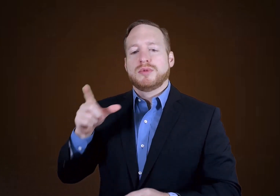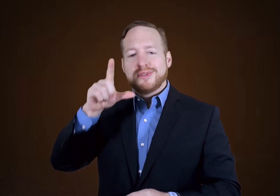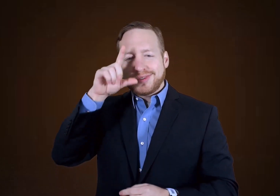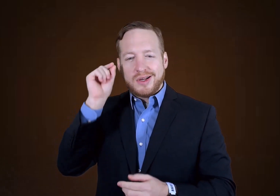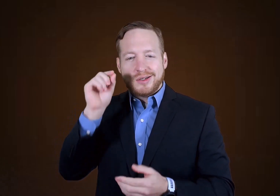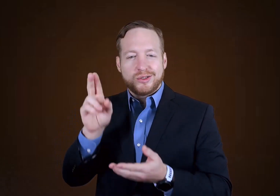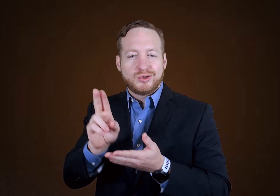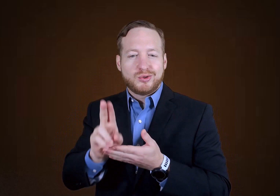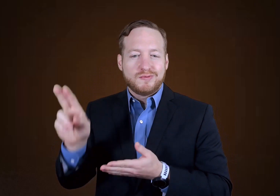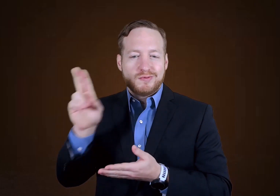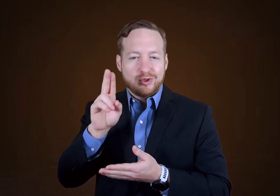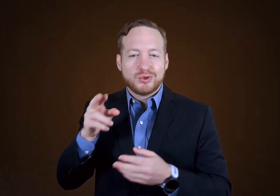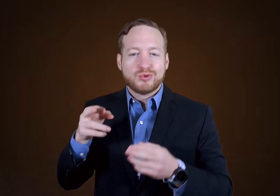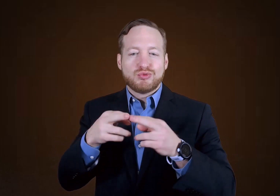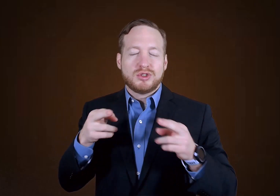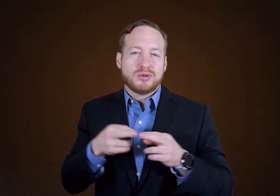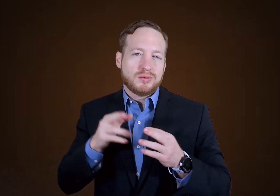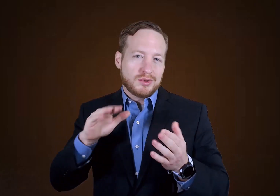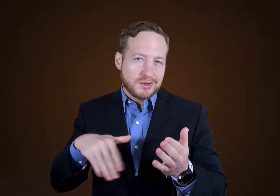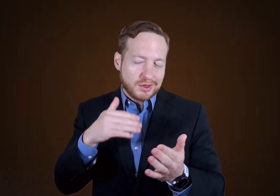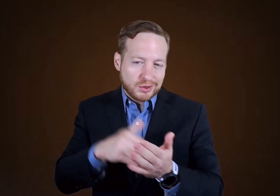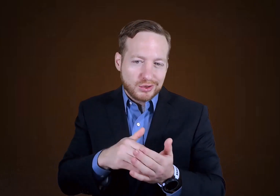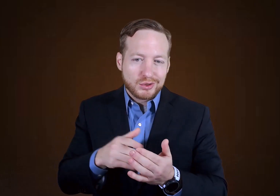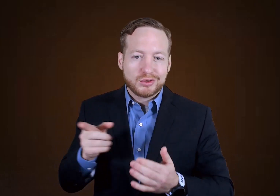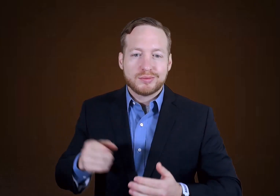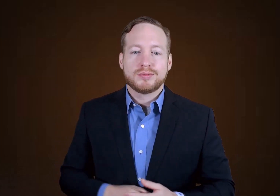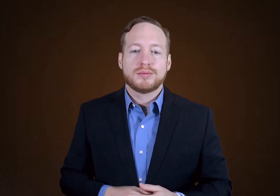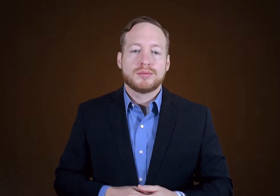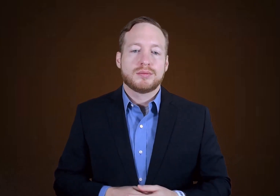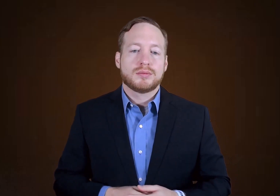then we'll be showing a video from Gallaudet University Regional Center